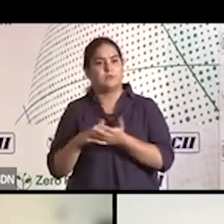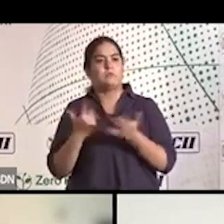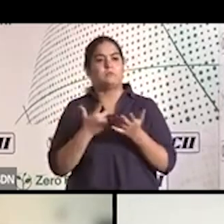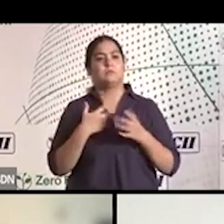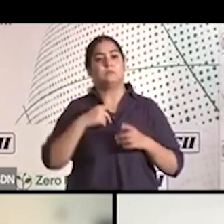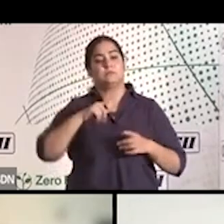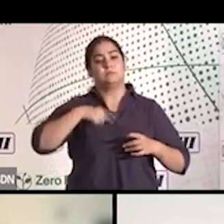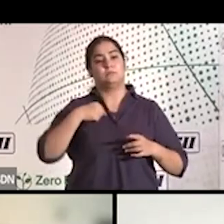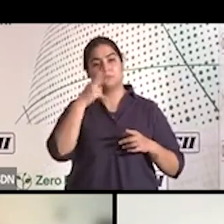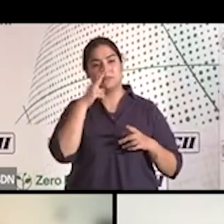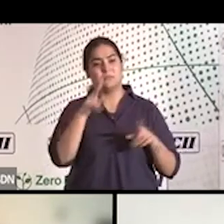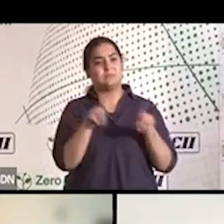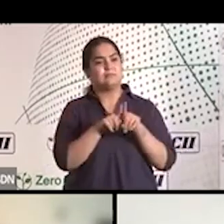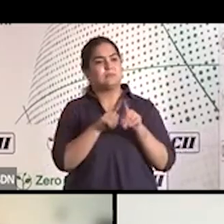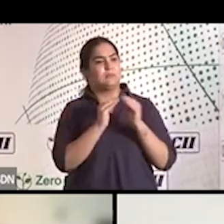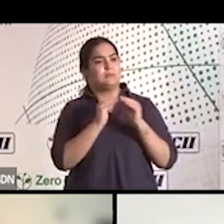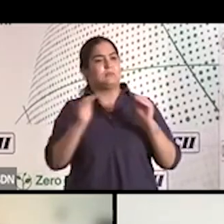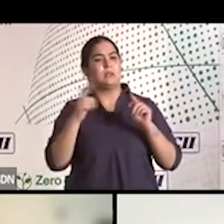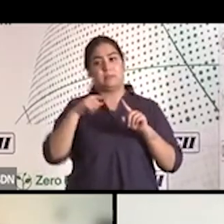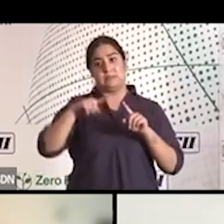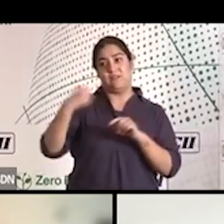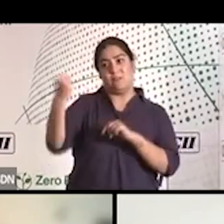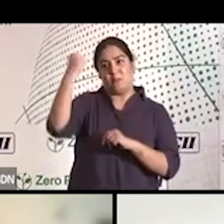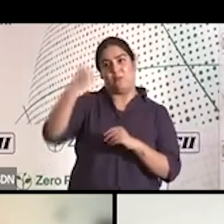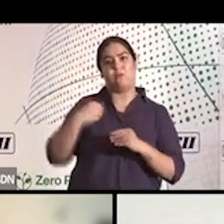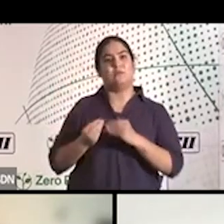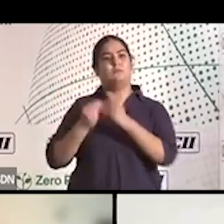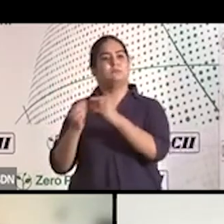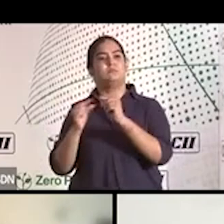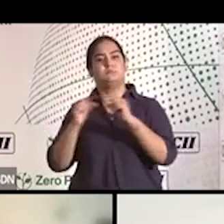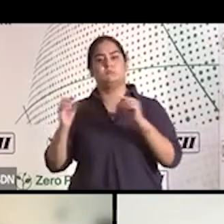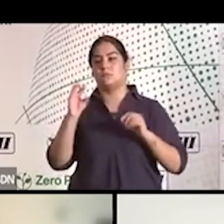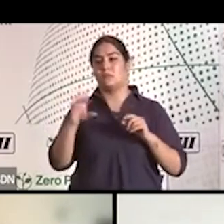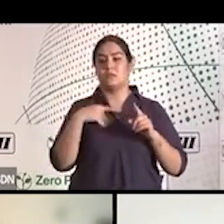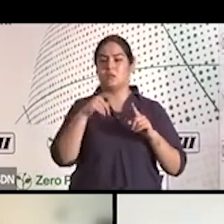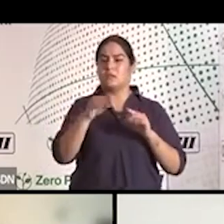on a very simple yet powerful statement, which is every child can learn.